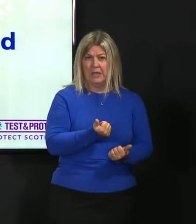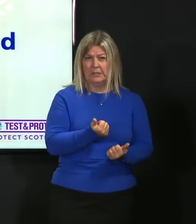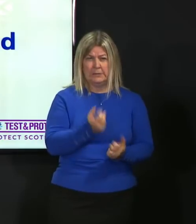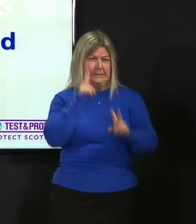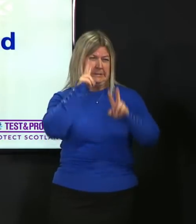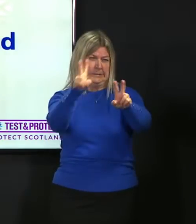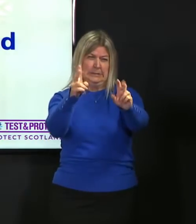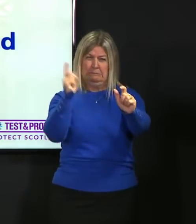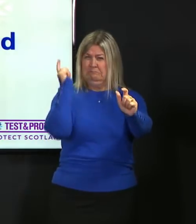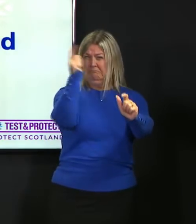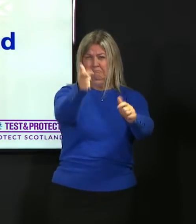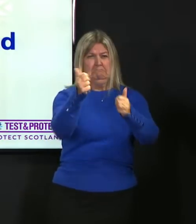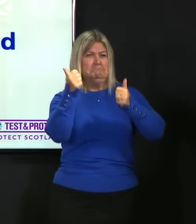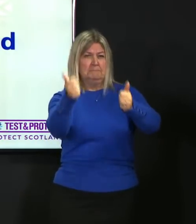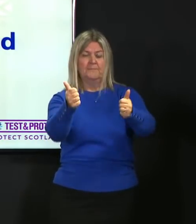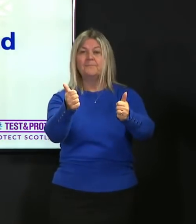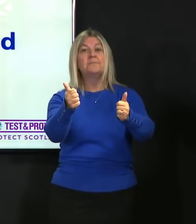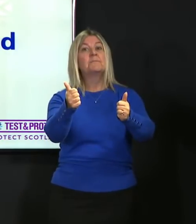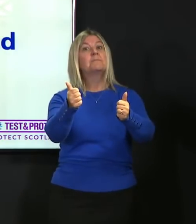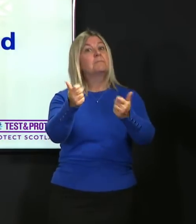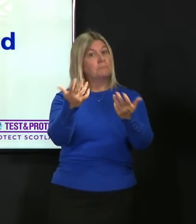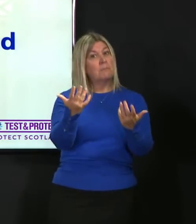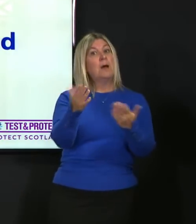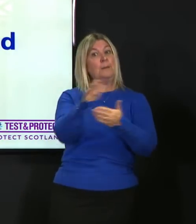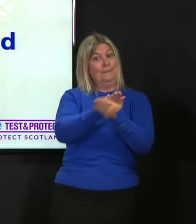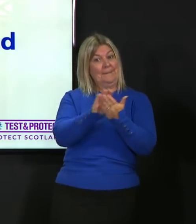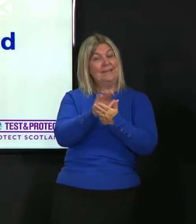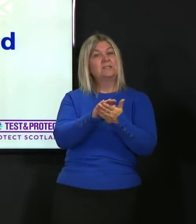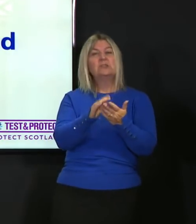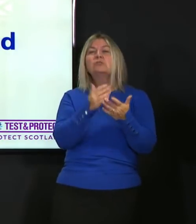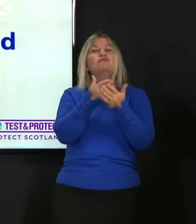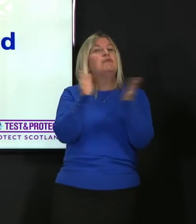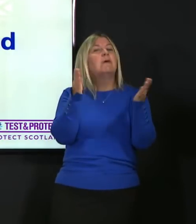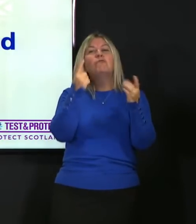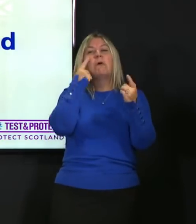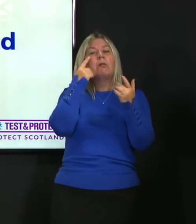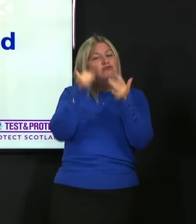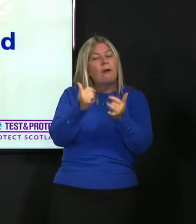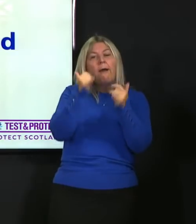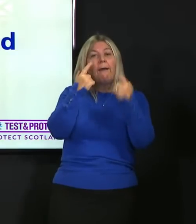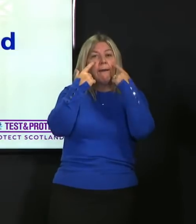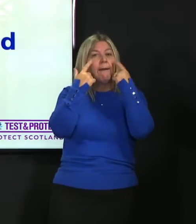an eye examination by the optician involves a general eye health check which can help detect